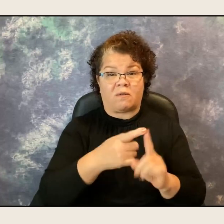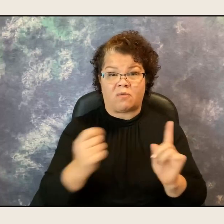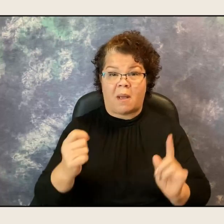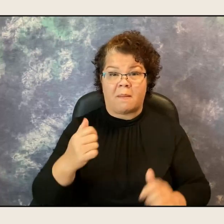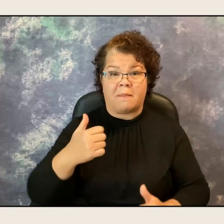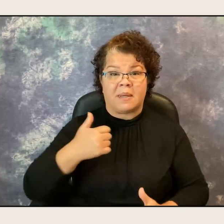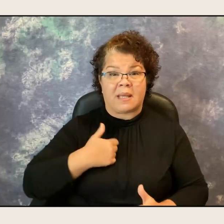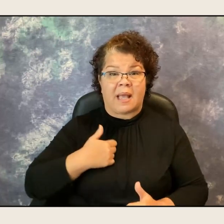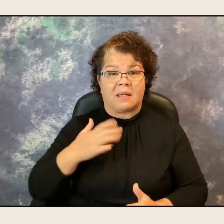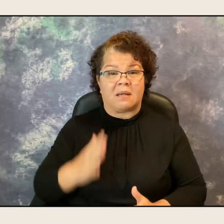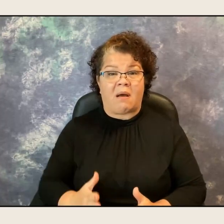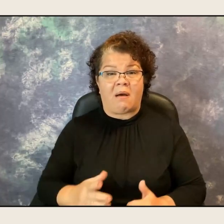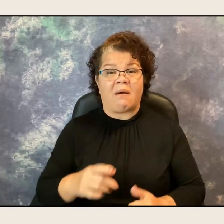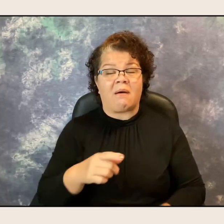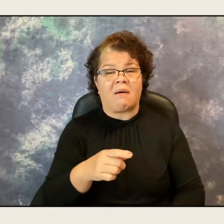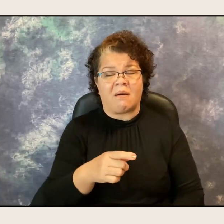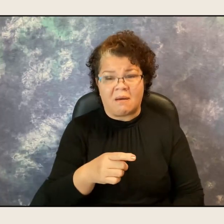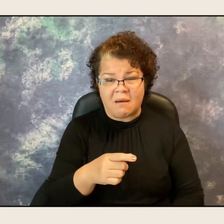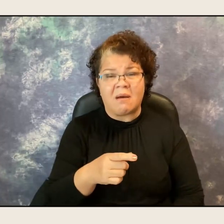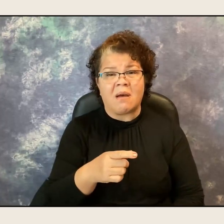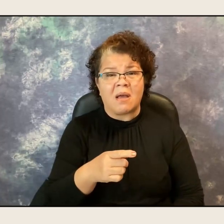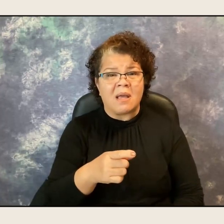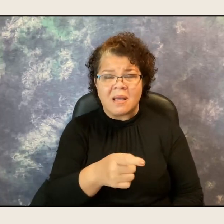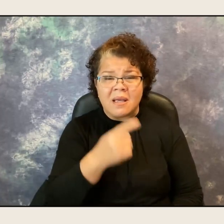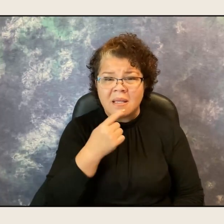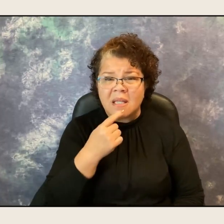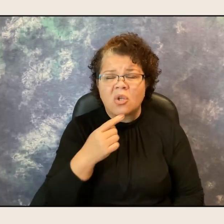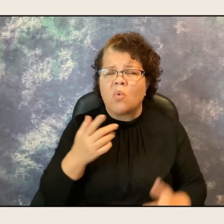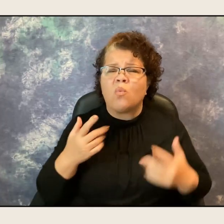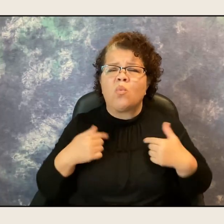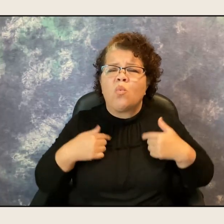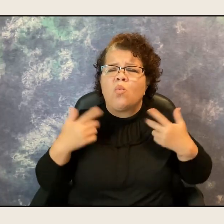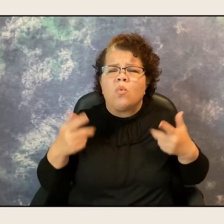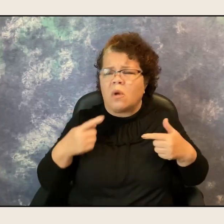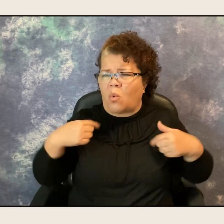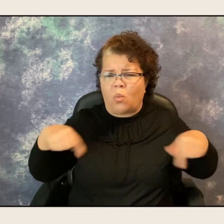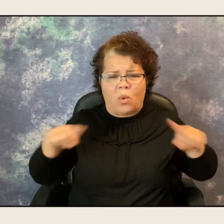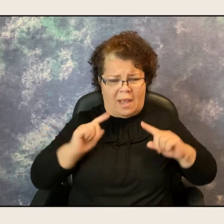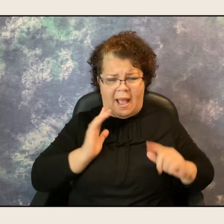"We've already survived the apocalypse." When you think about generations,